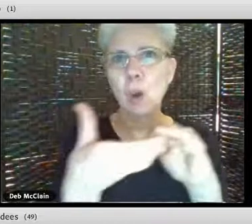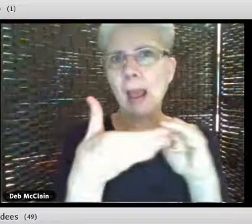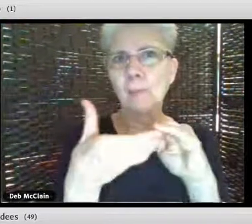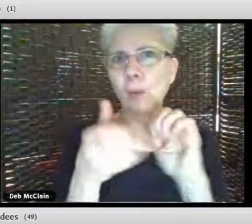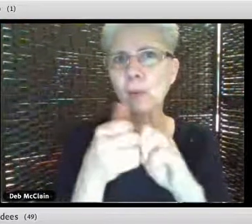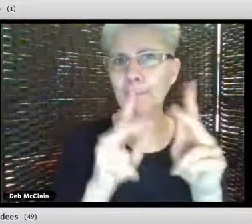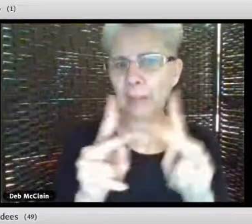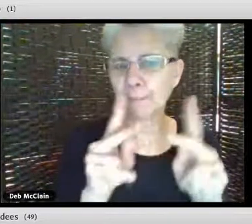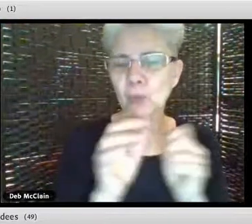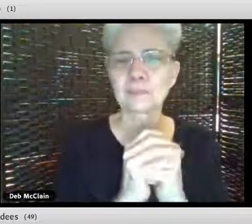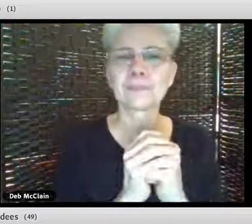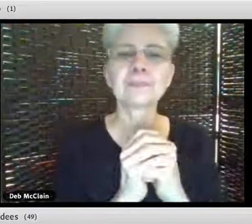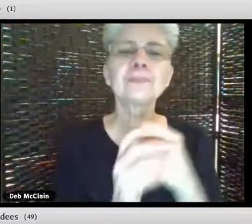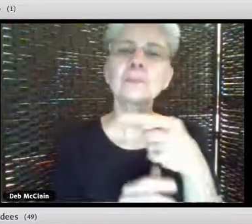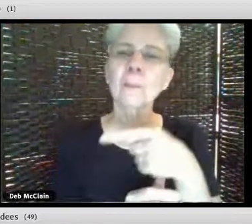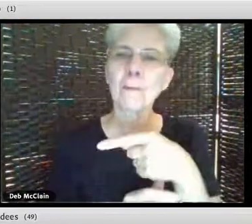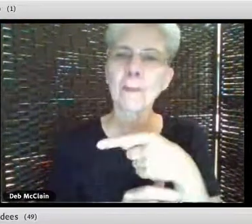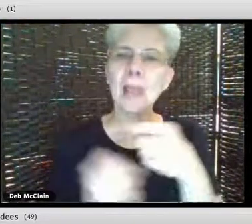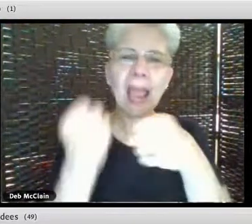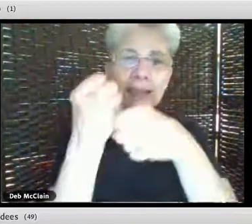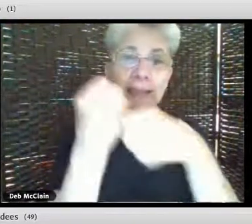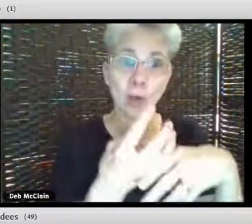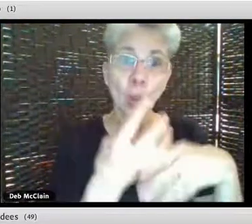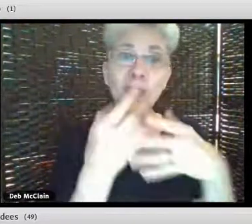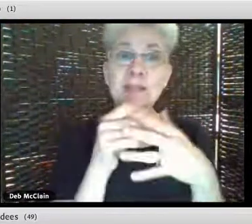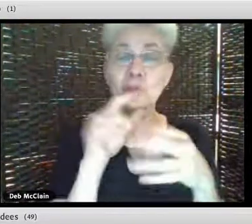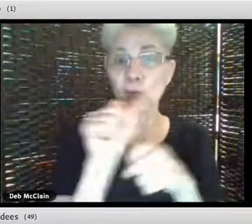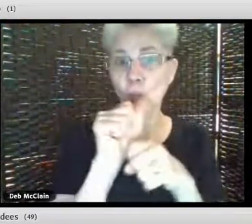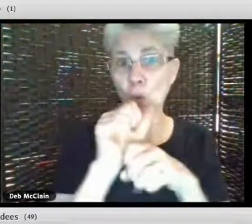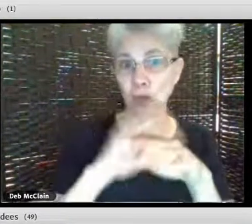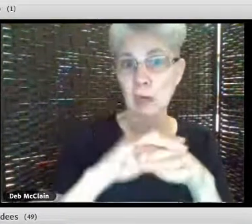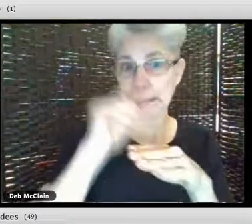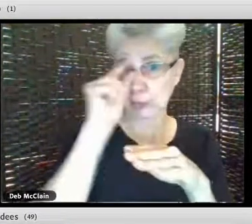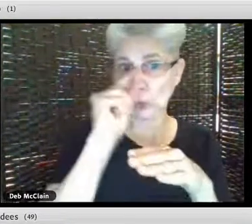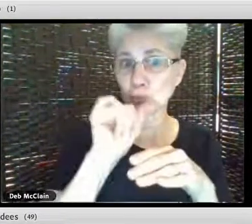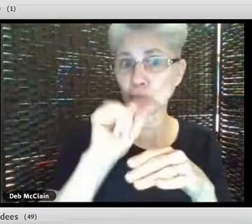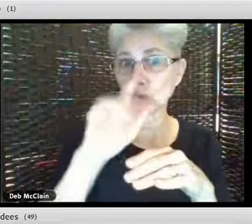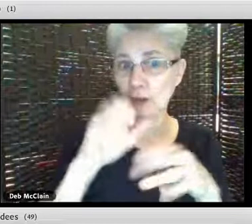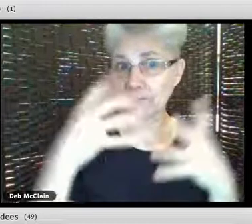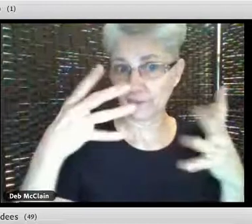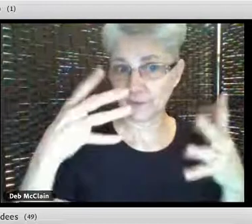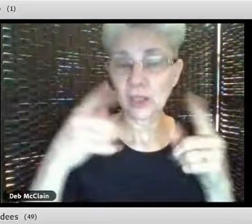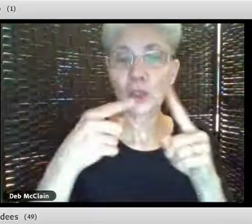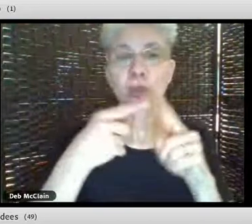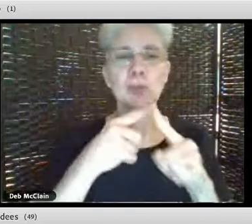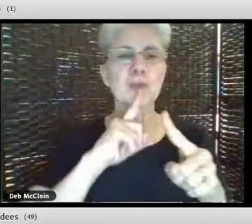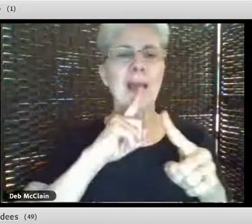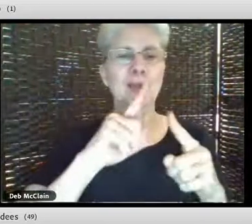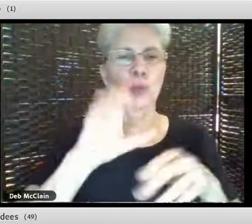So -- And again, you can download things that you only worked on in Google Drive to your actual computer.